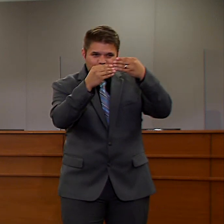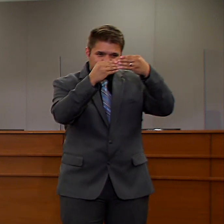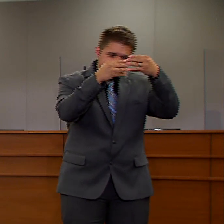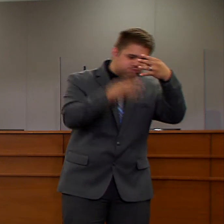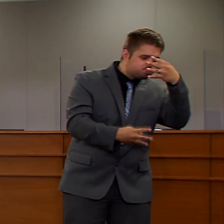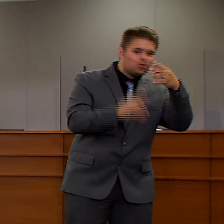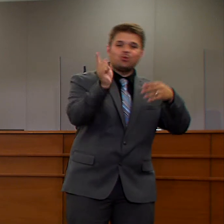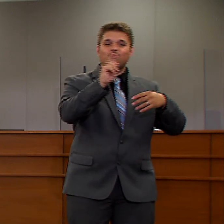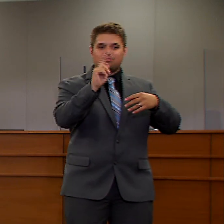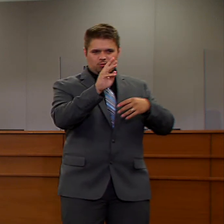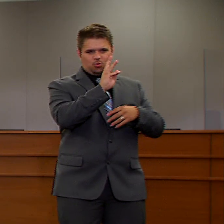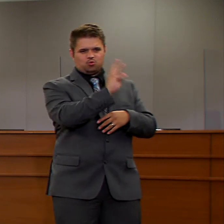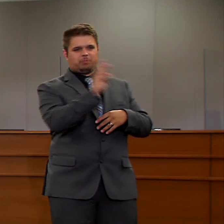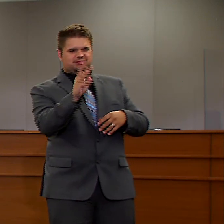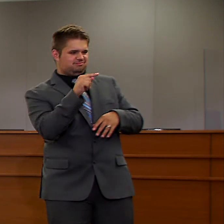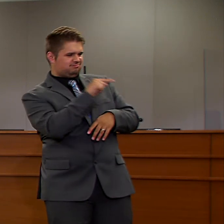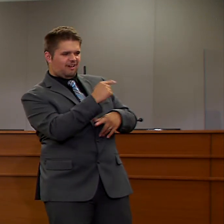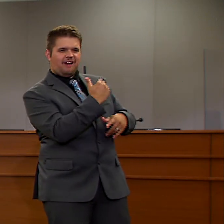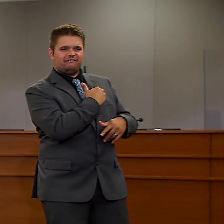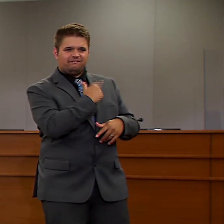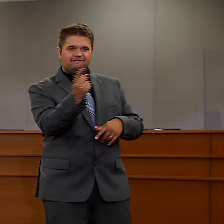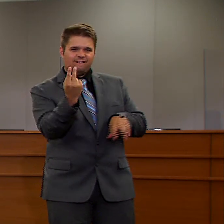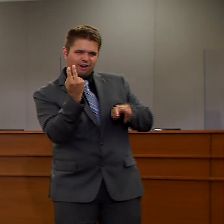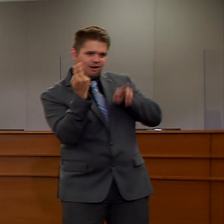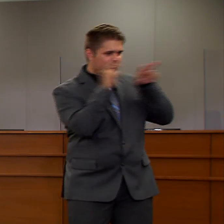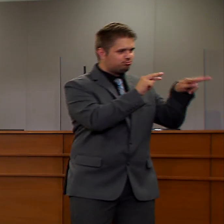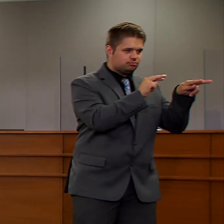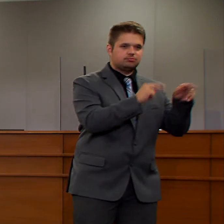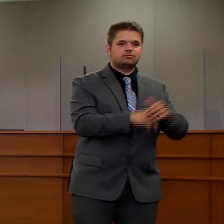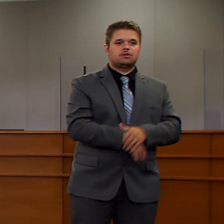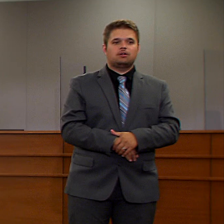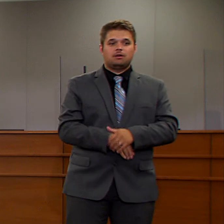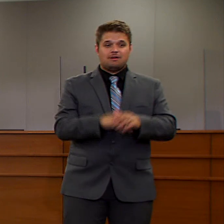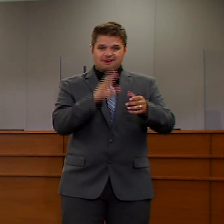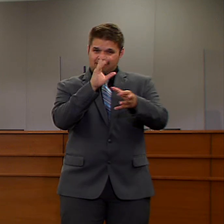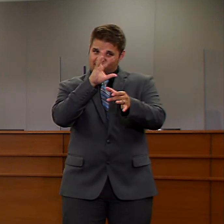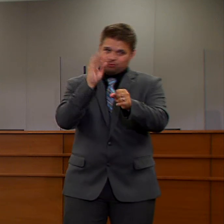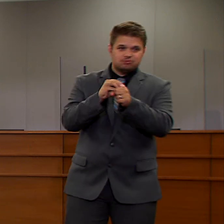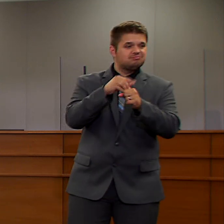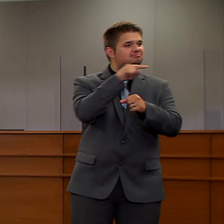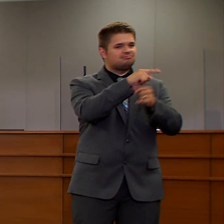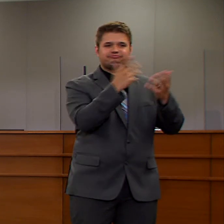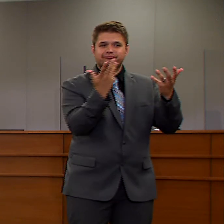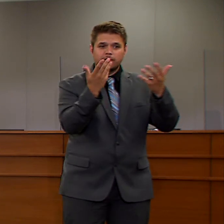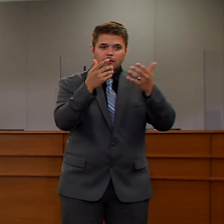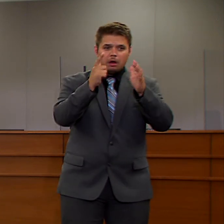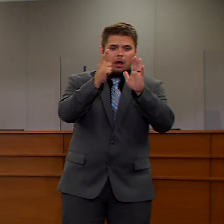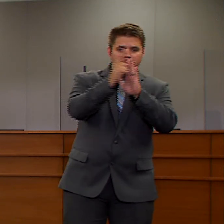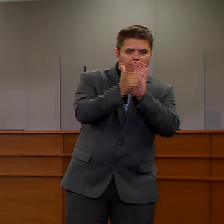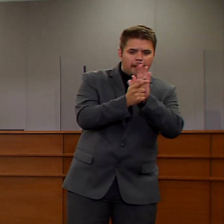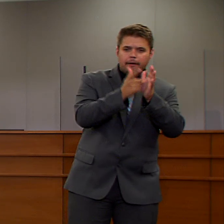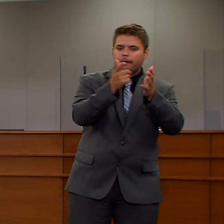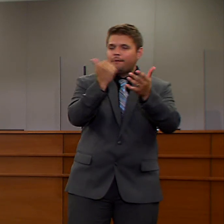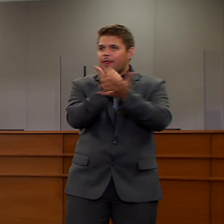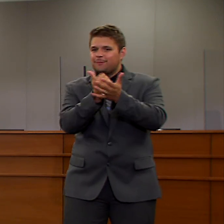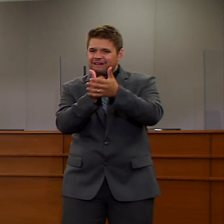access legal assistance for renters, food distribution programs, COVID testing locations and more.